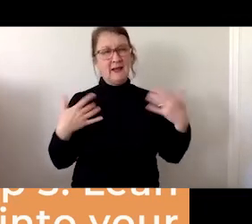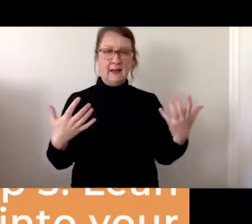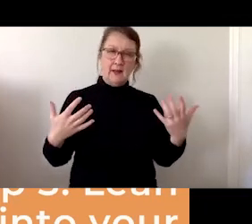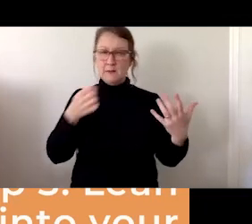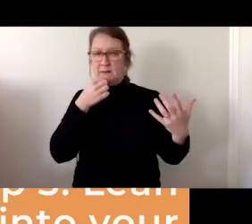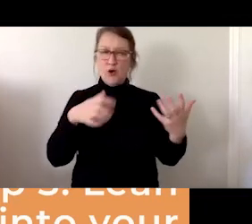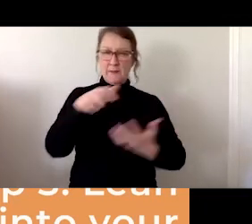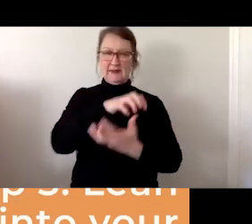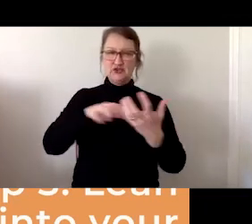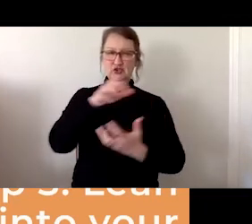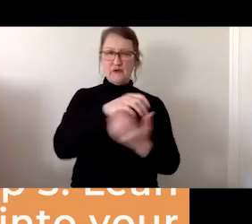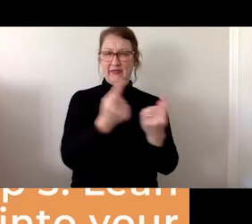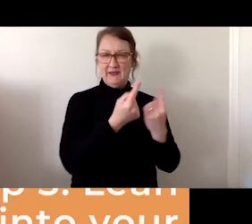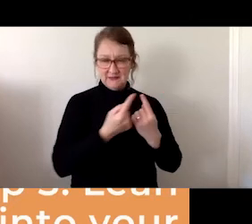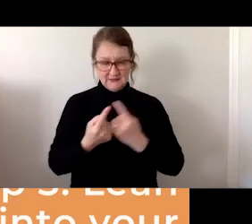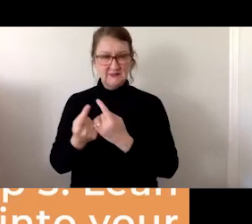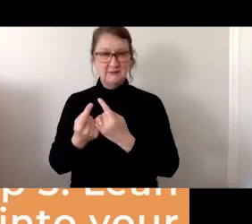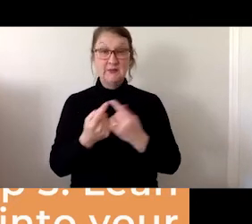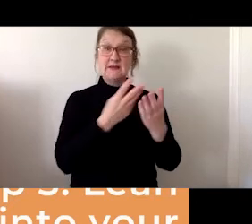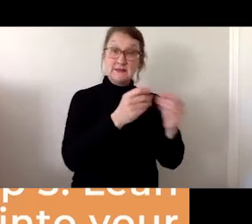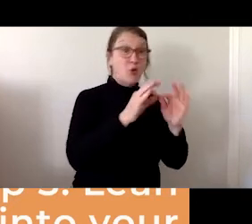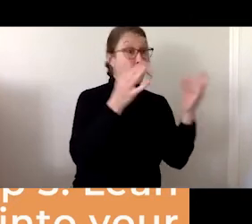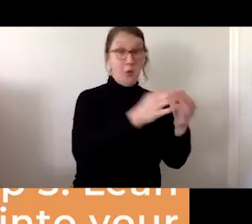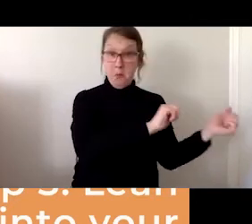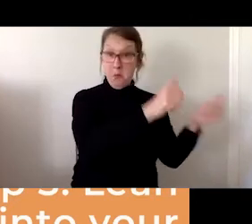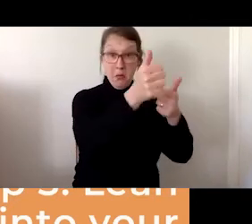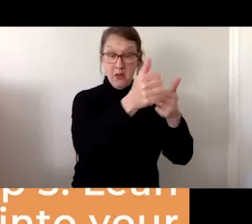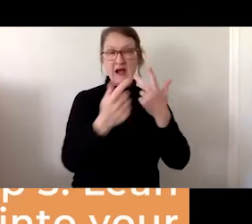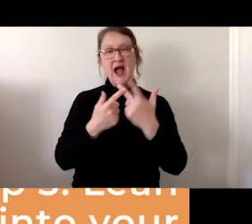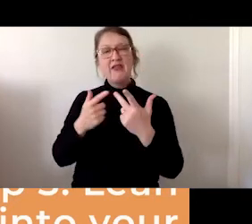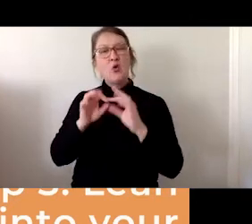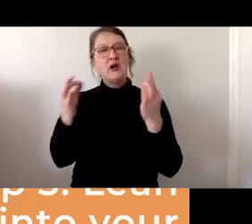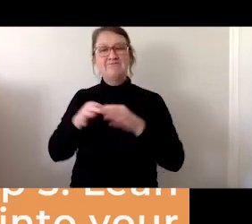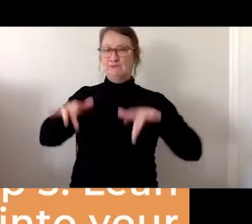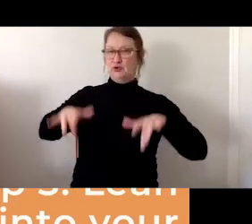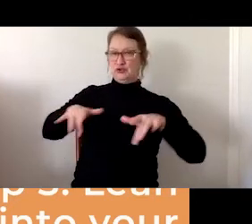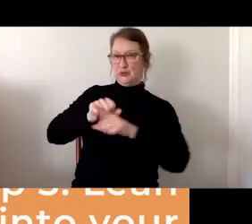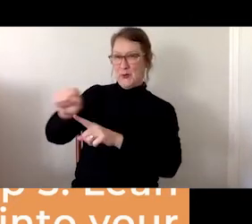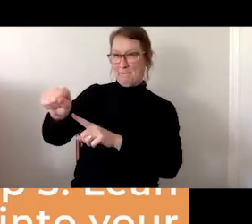I think some organisations have got this down pat. And I think other organisations are yet to learn. I